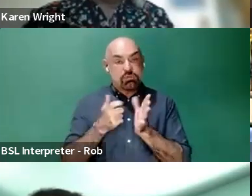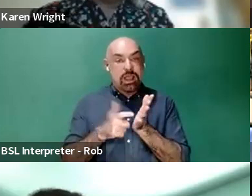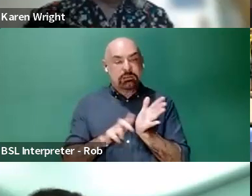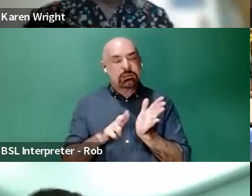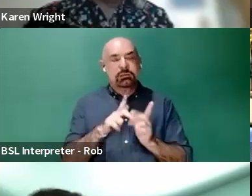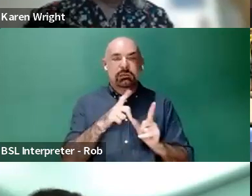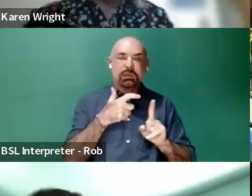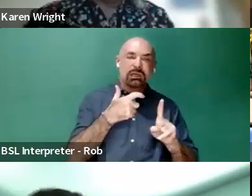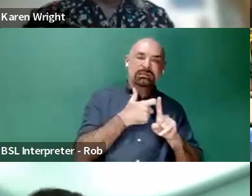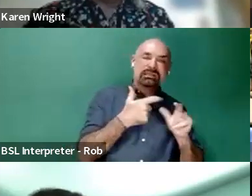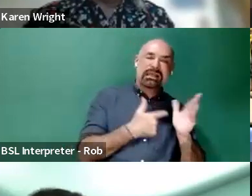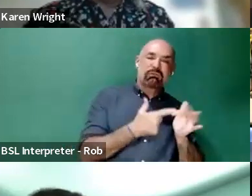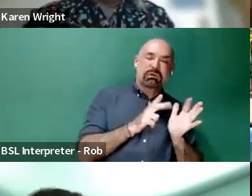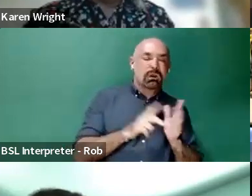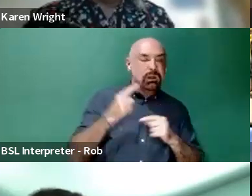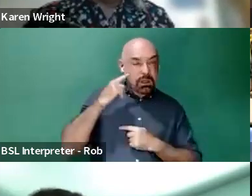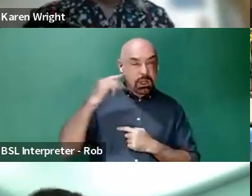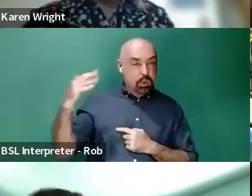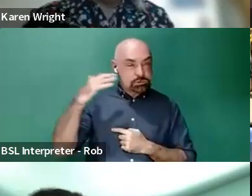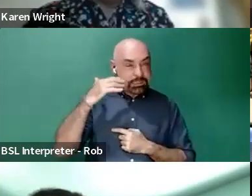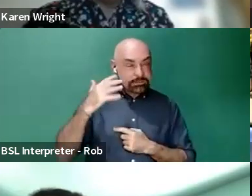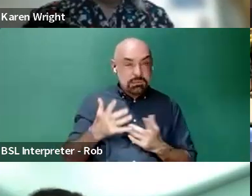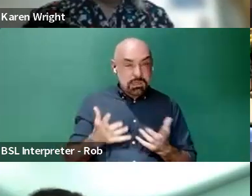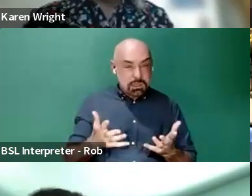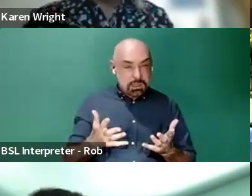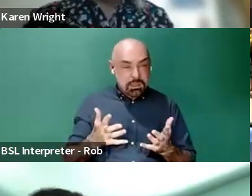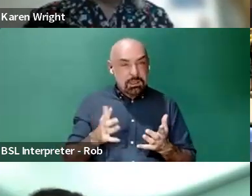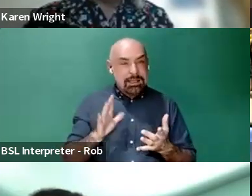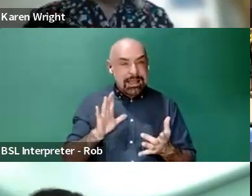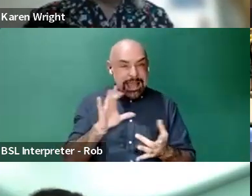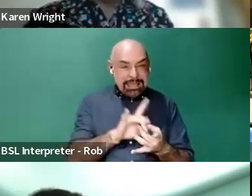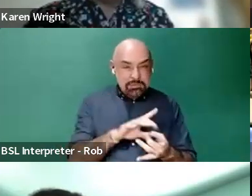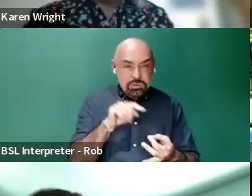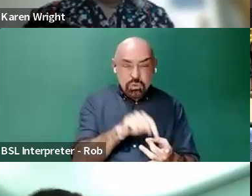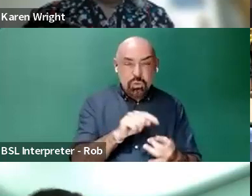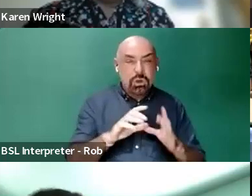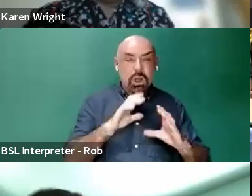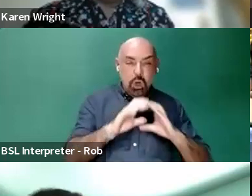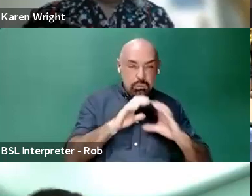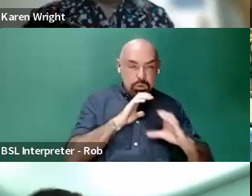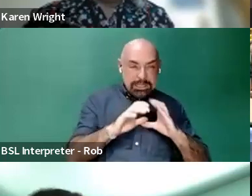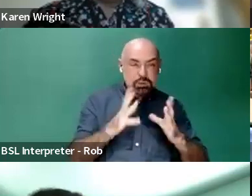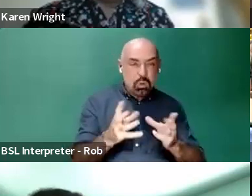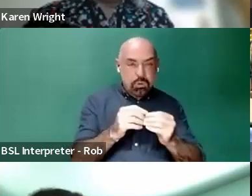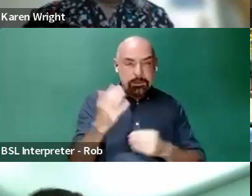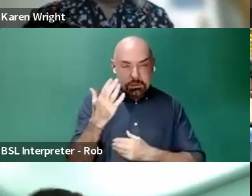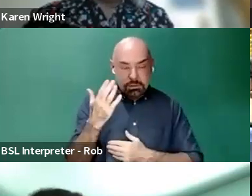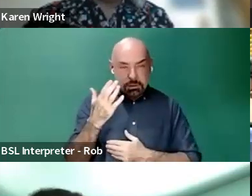there's the interlinking with communication to schools and what's effective across the four nations.